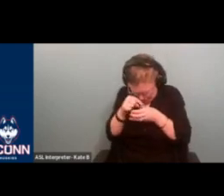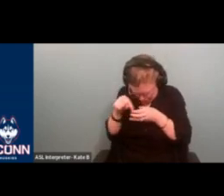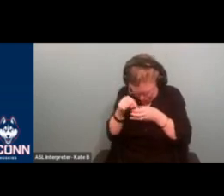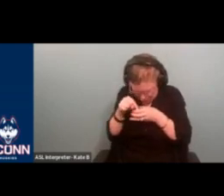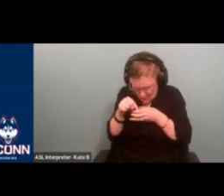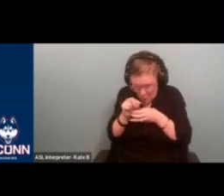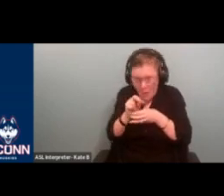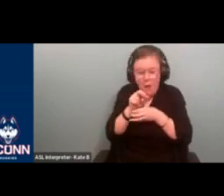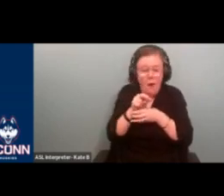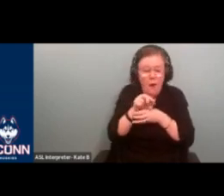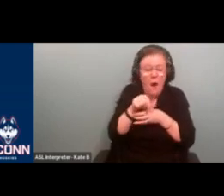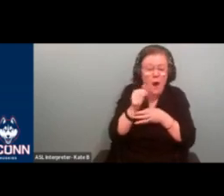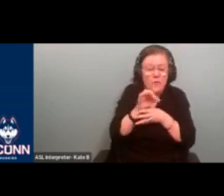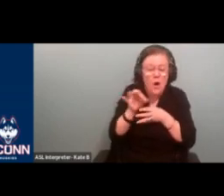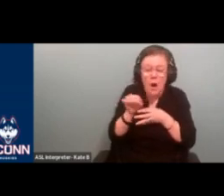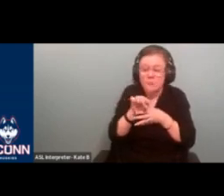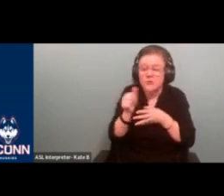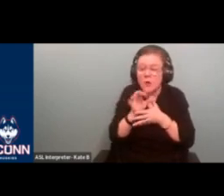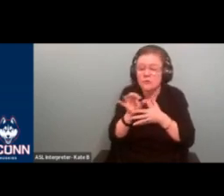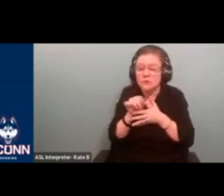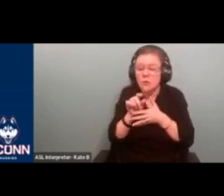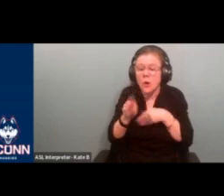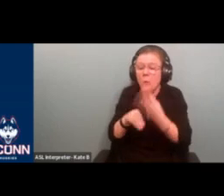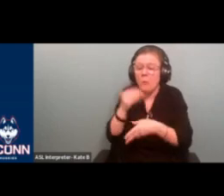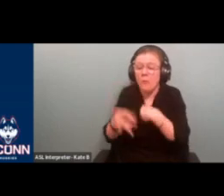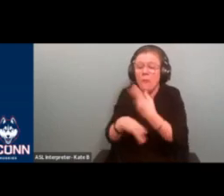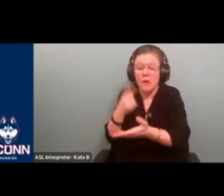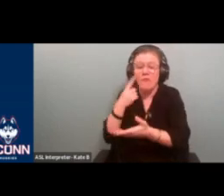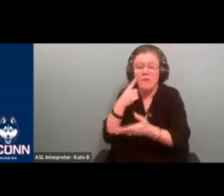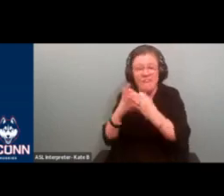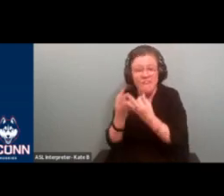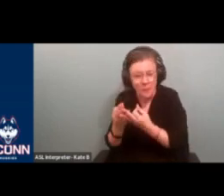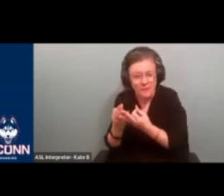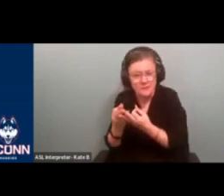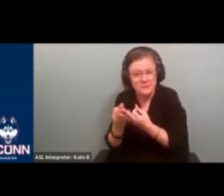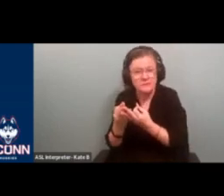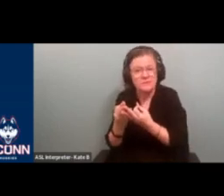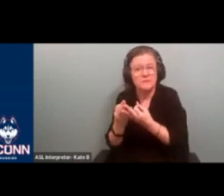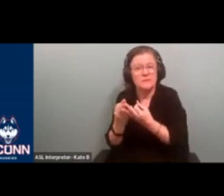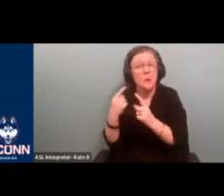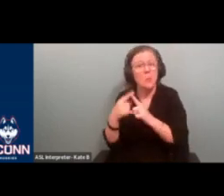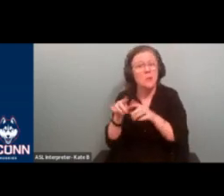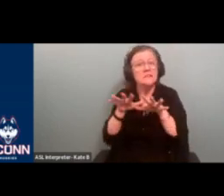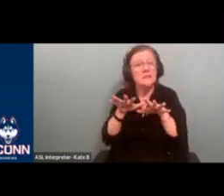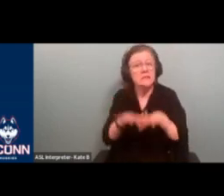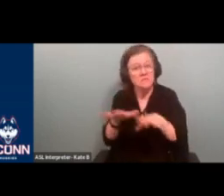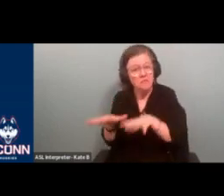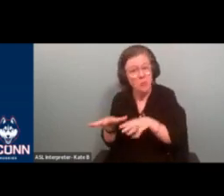possible options or choices that are available, including those informal and community actions